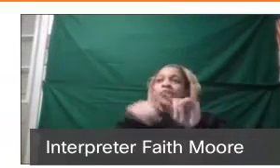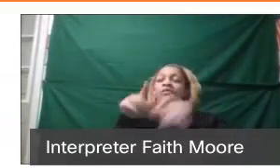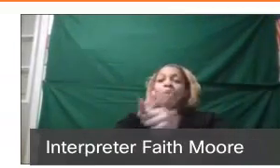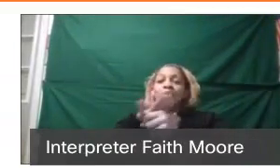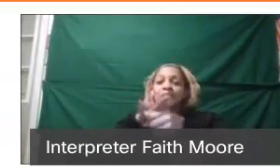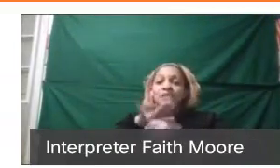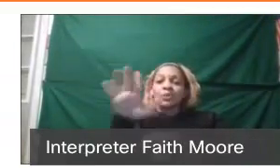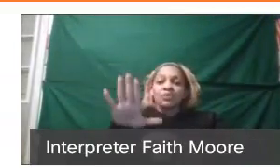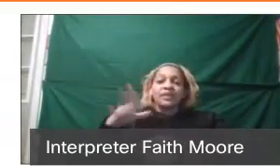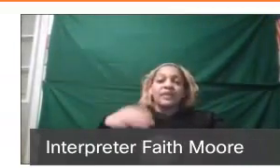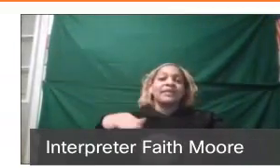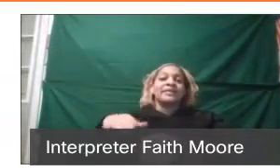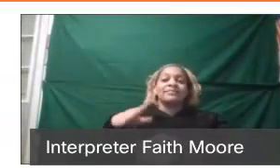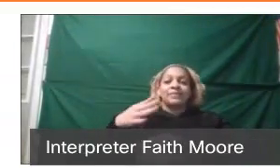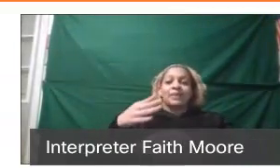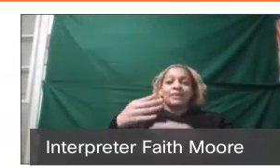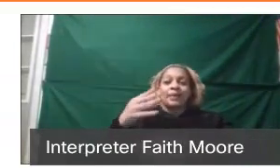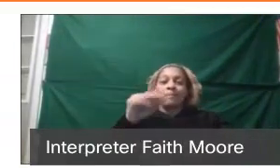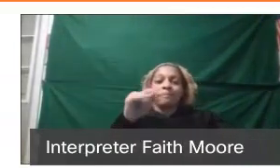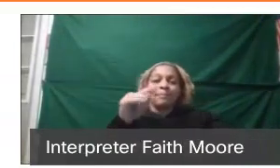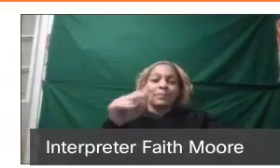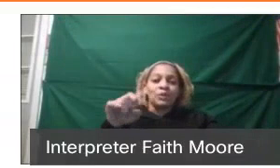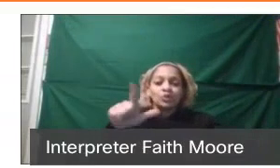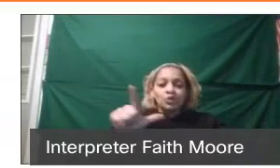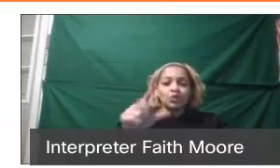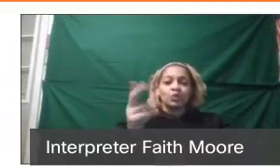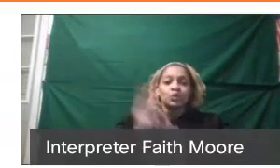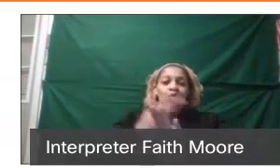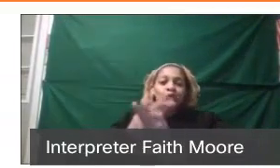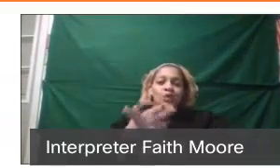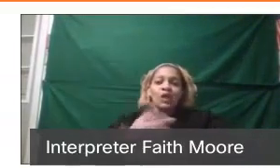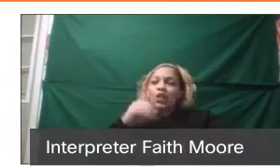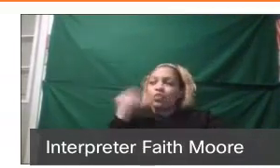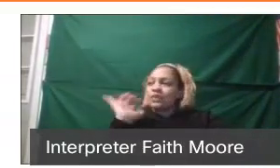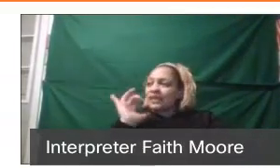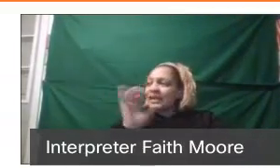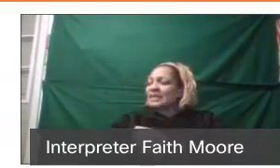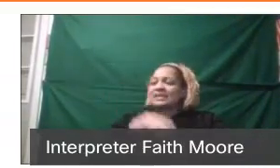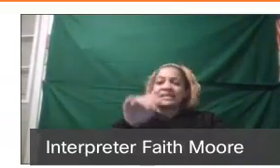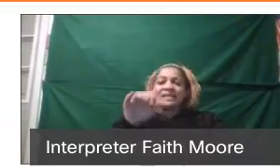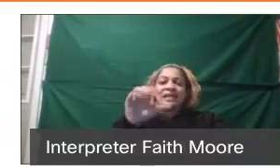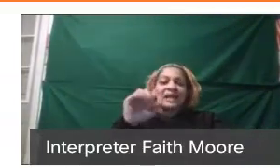Might be a good material pretty much. Looks like asphalt. So visually be pretty consistent.